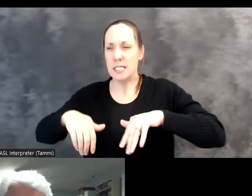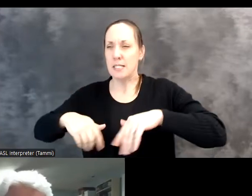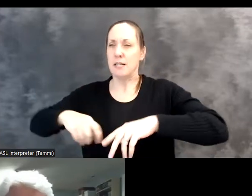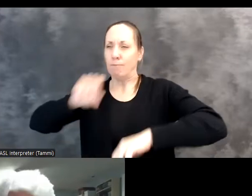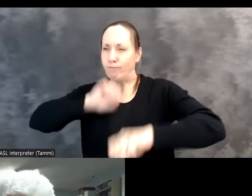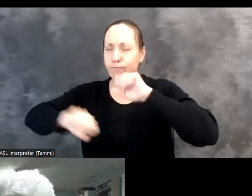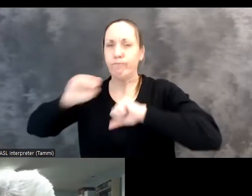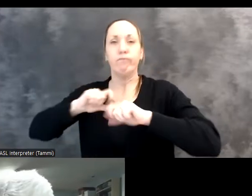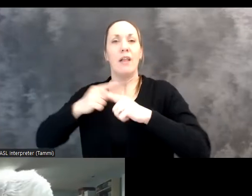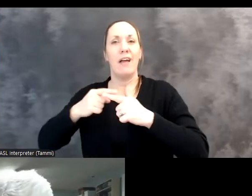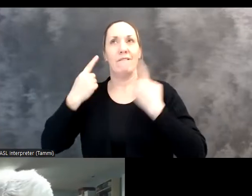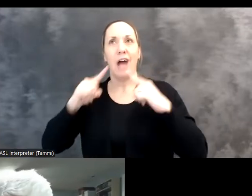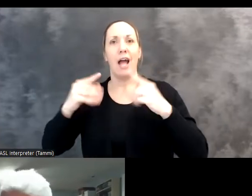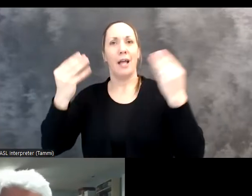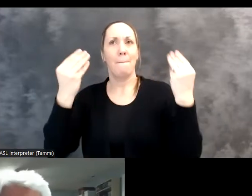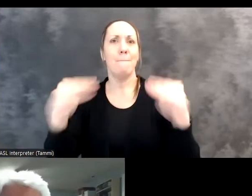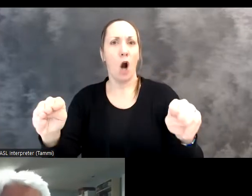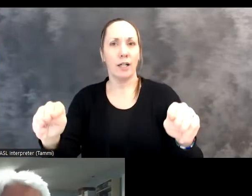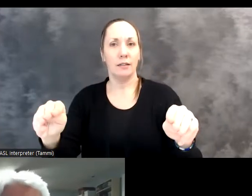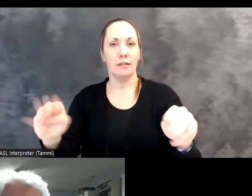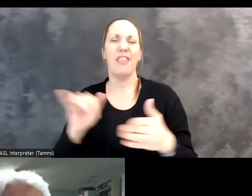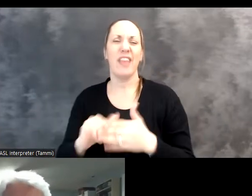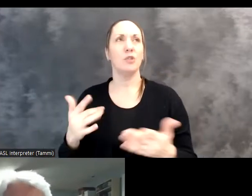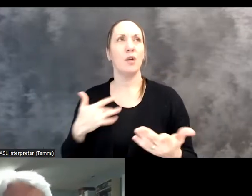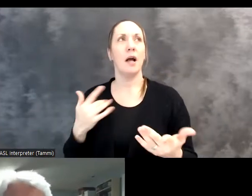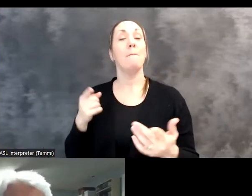get to market I imagine is what they meant. That's a great